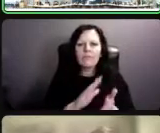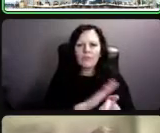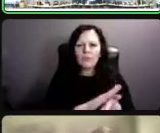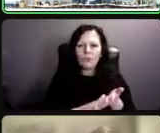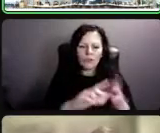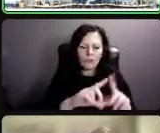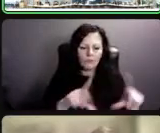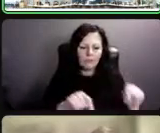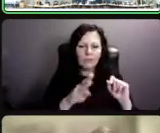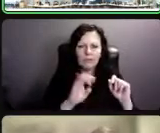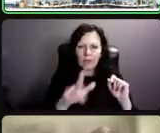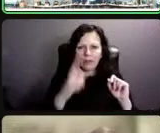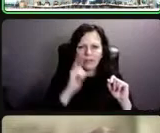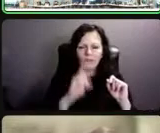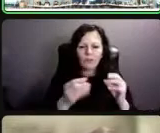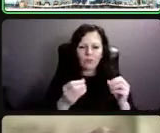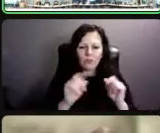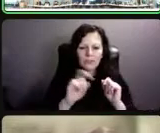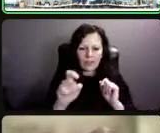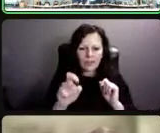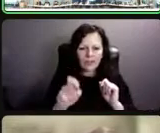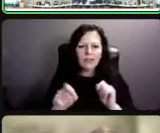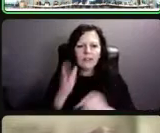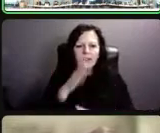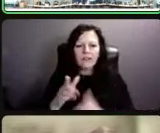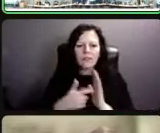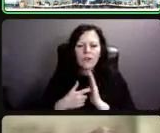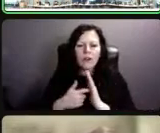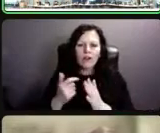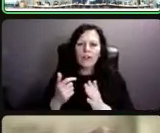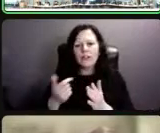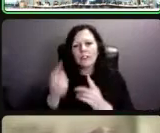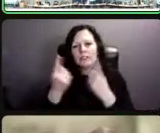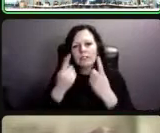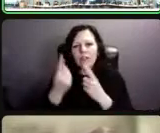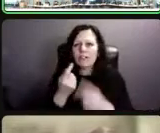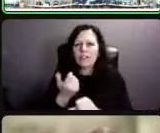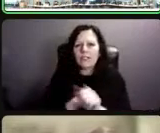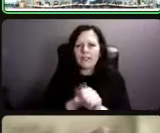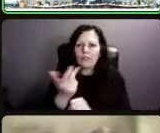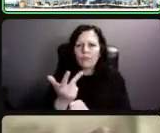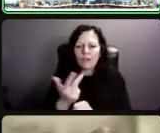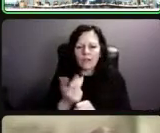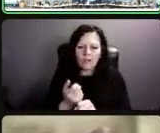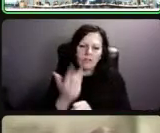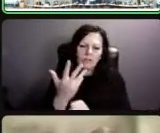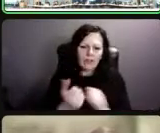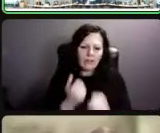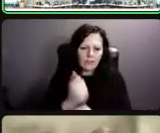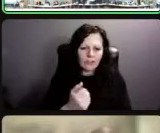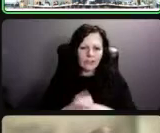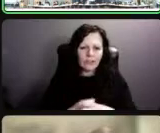LITTLE ON PROPERTY TAX LEVY ON